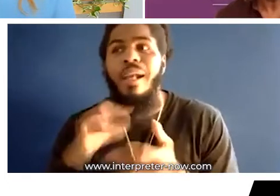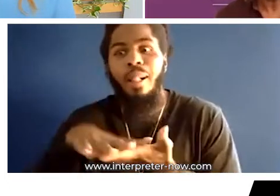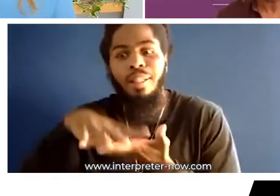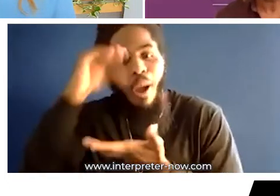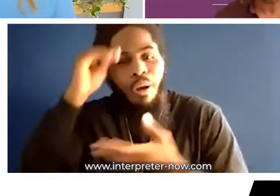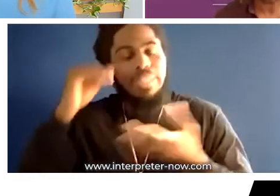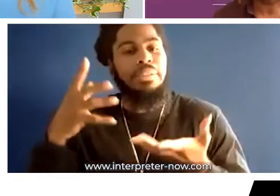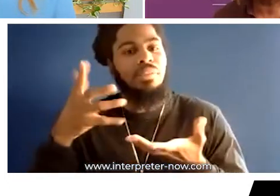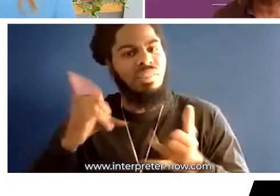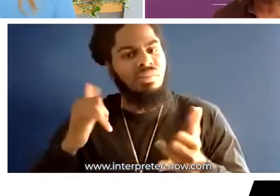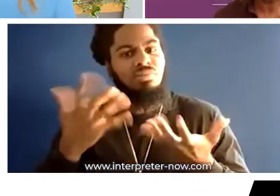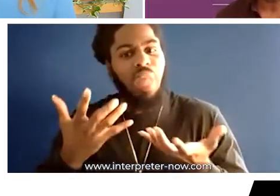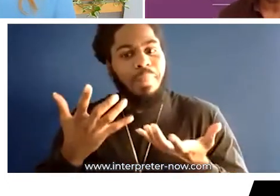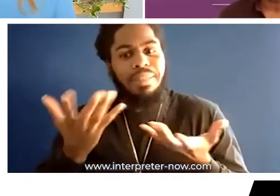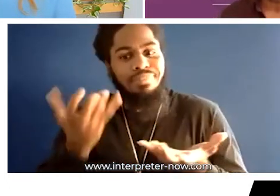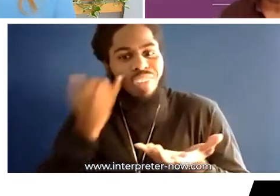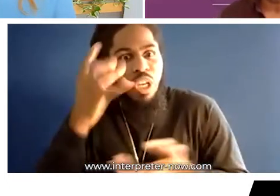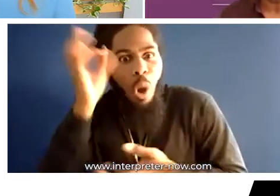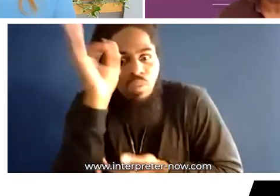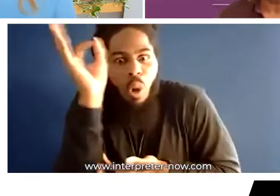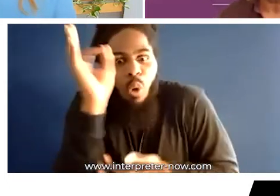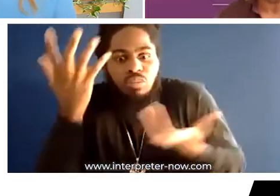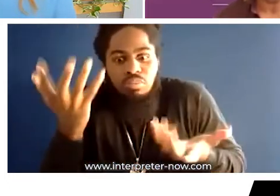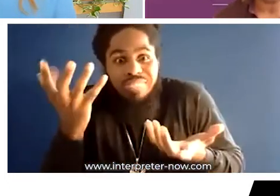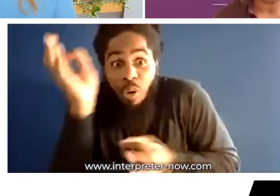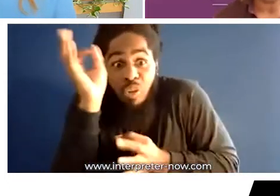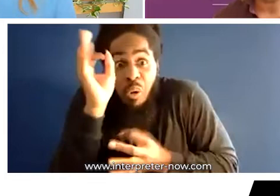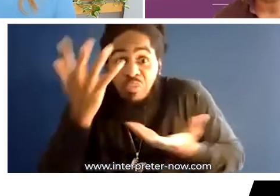But it does certainly require if we are, you know, really wanting to be individuals who